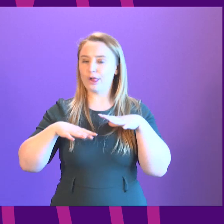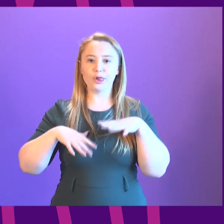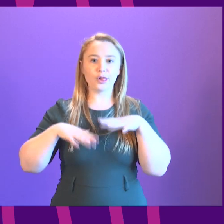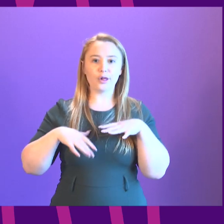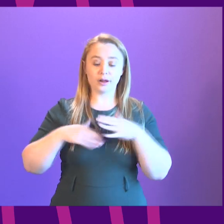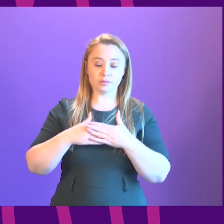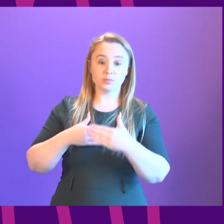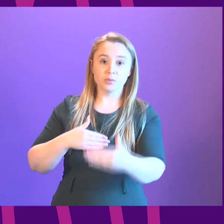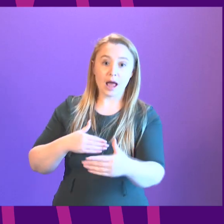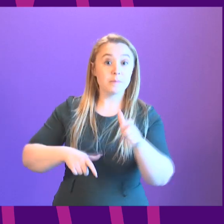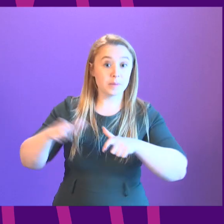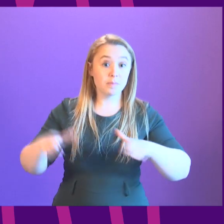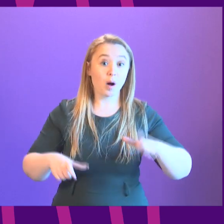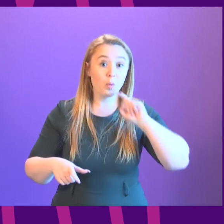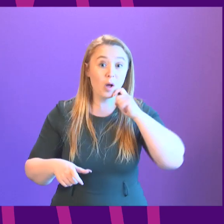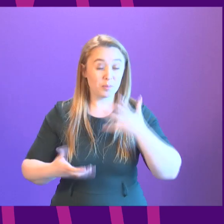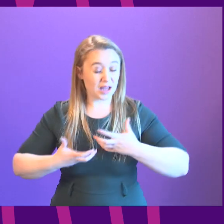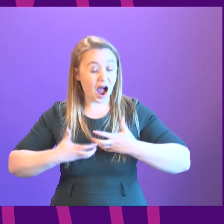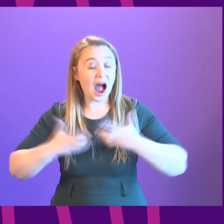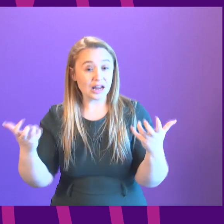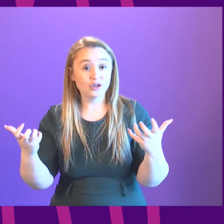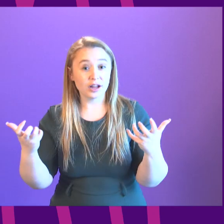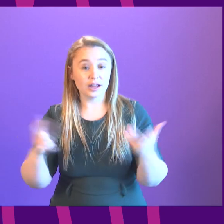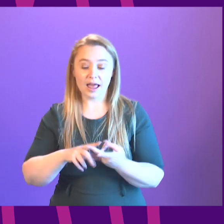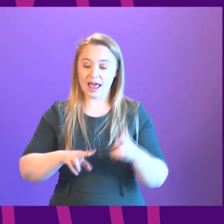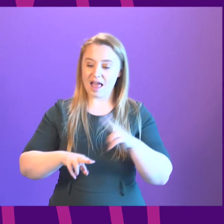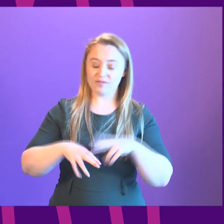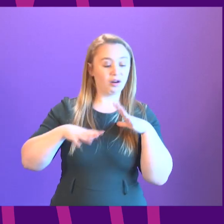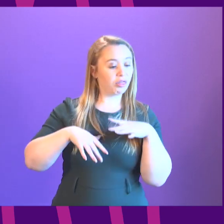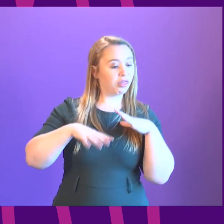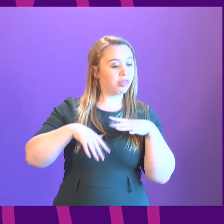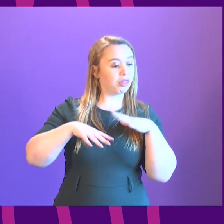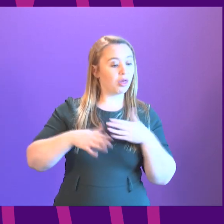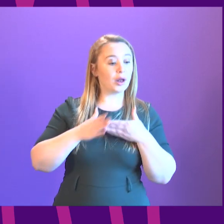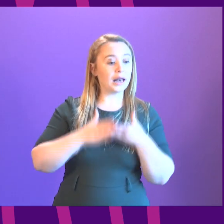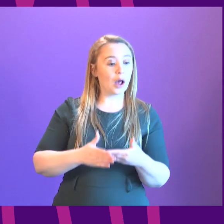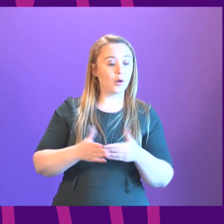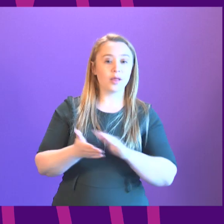have every right to be angry with me, if I did not take this action or if I let the country